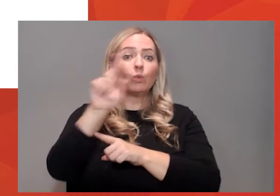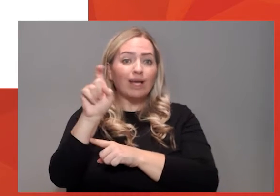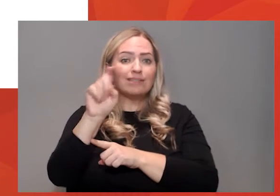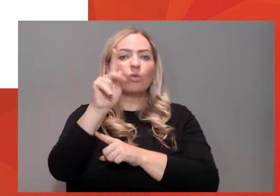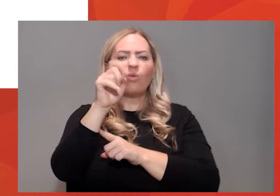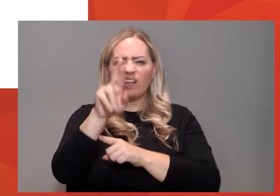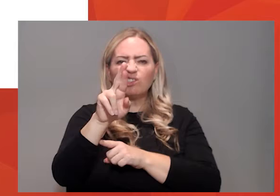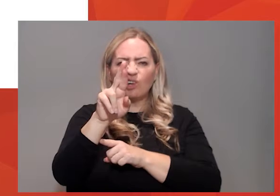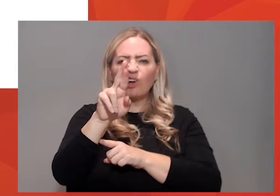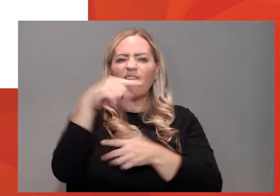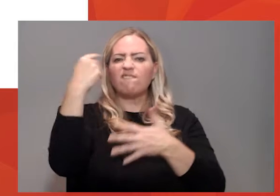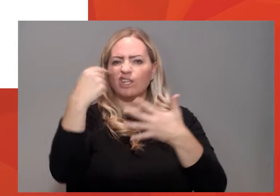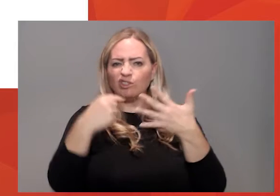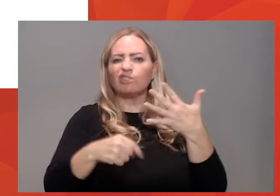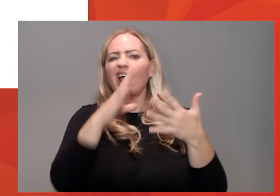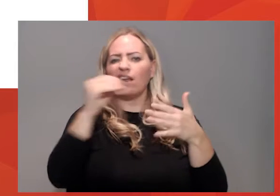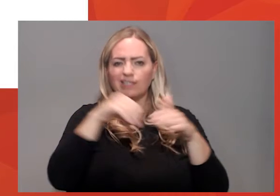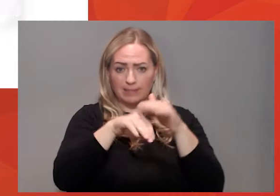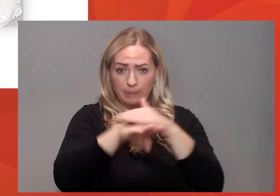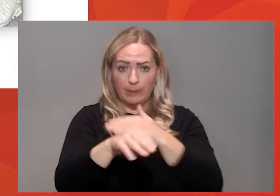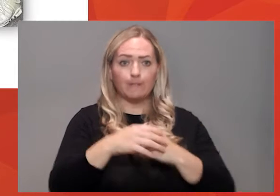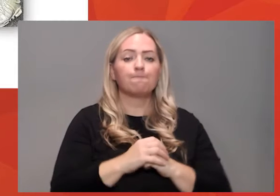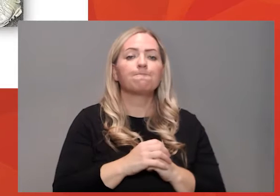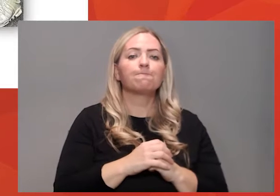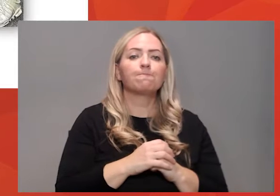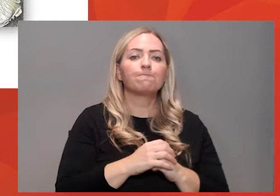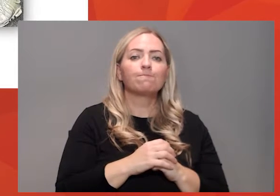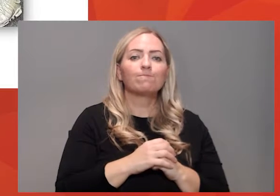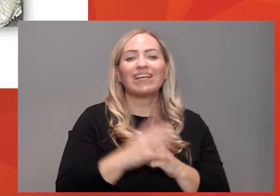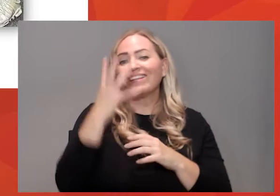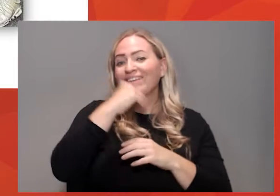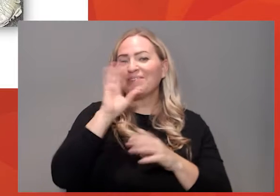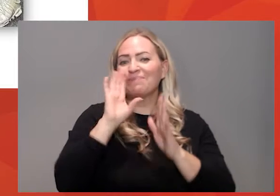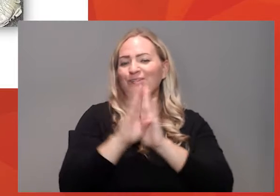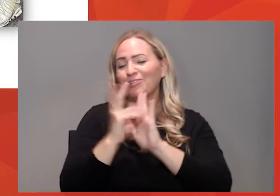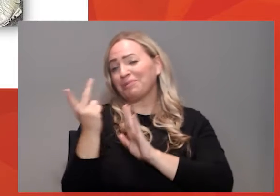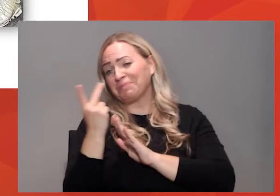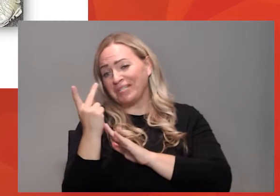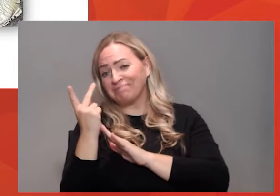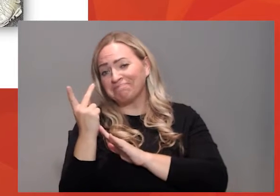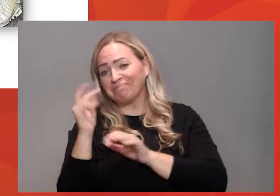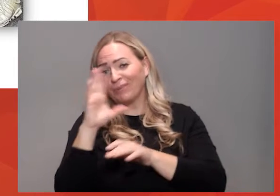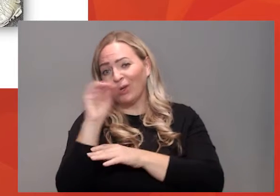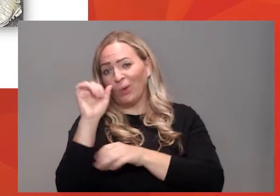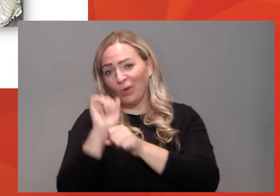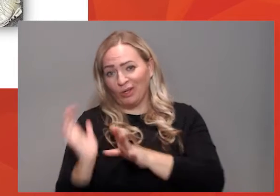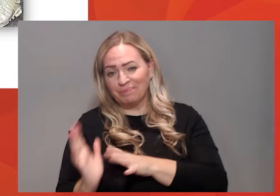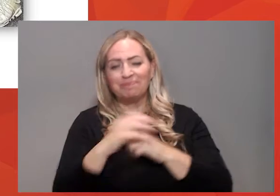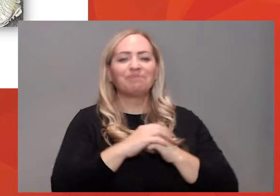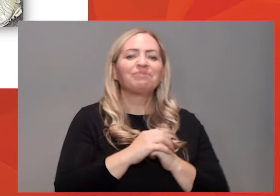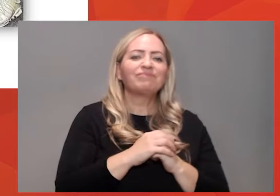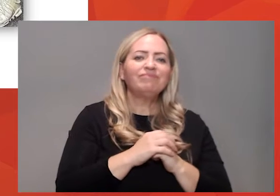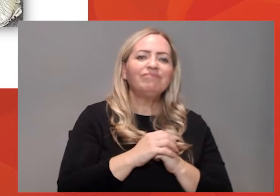UX, render features and accessibility. This is a lovely picture of me and my colleague.